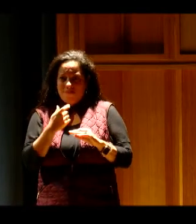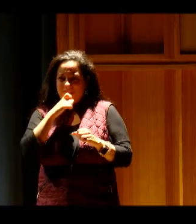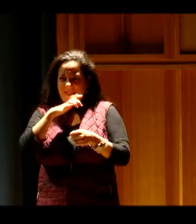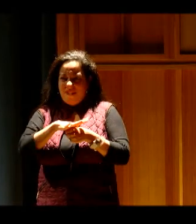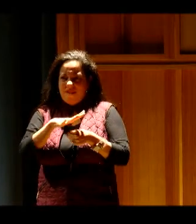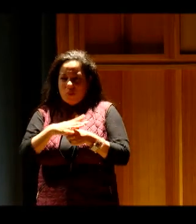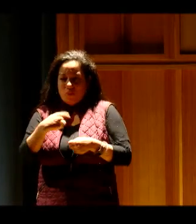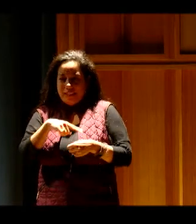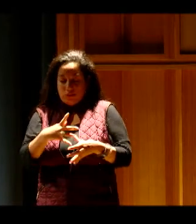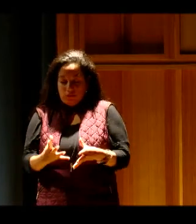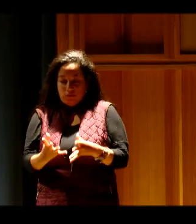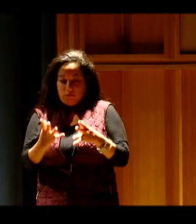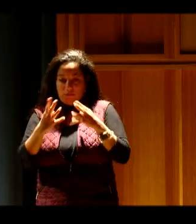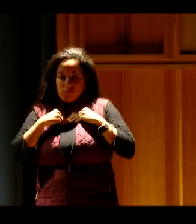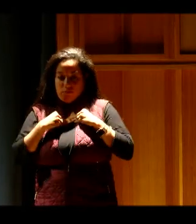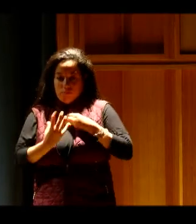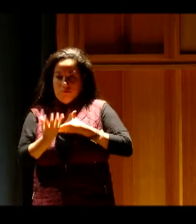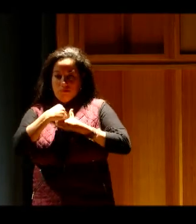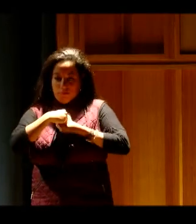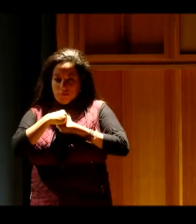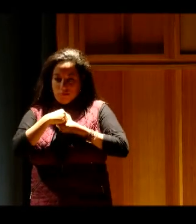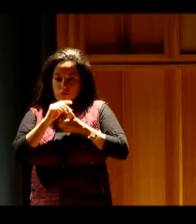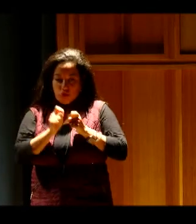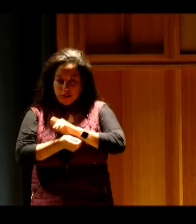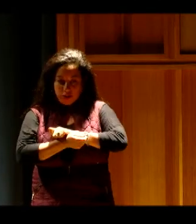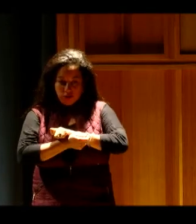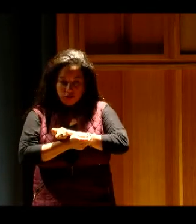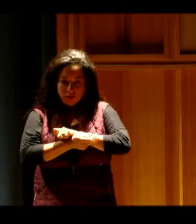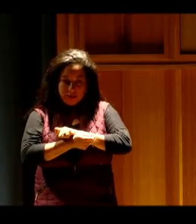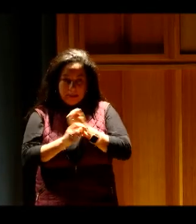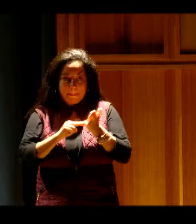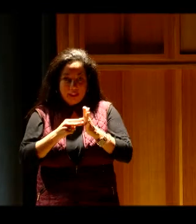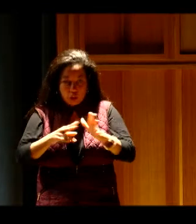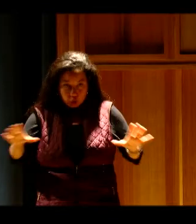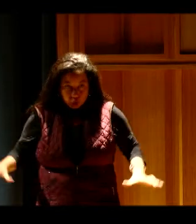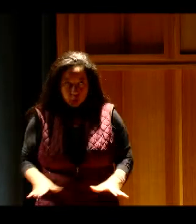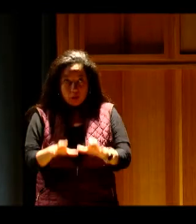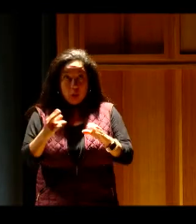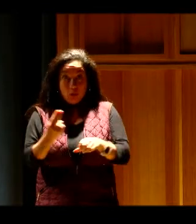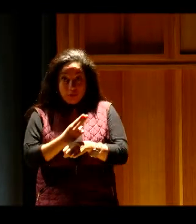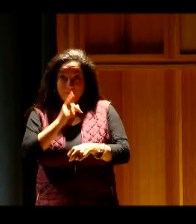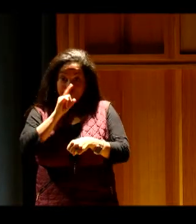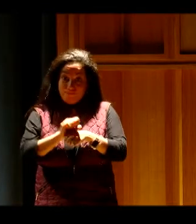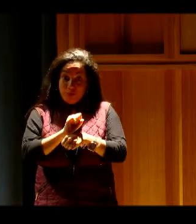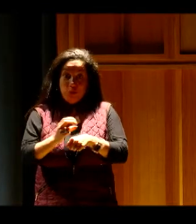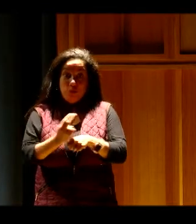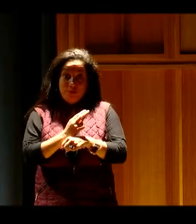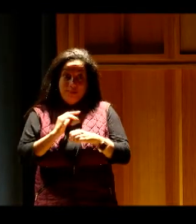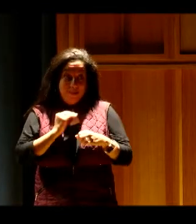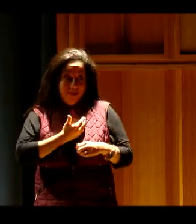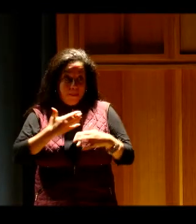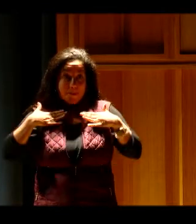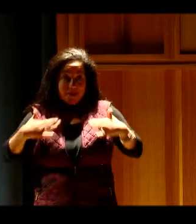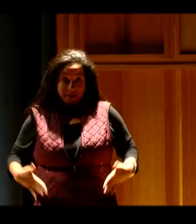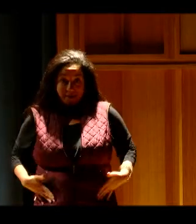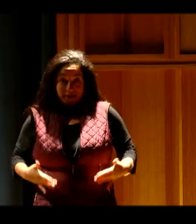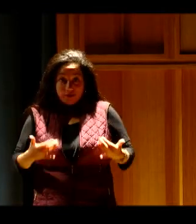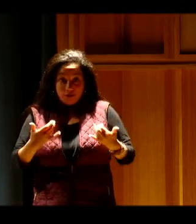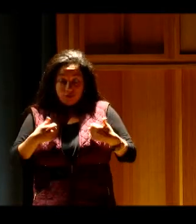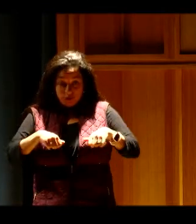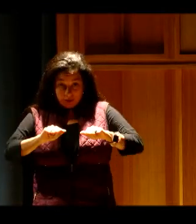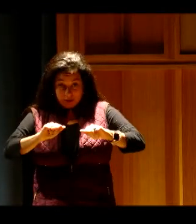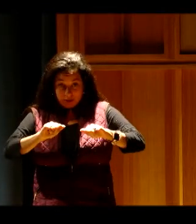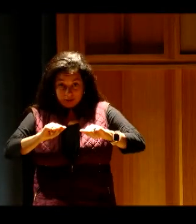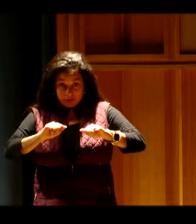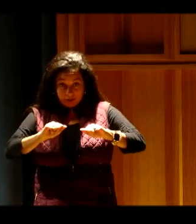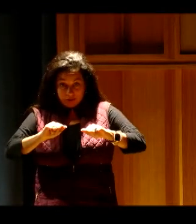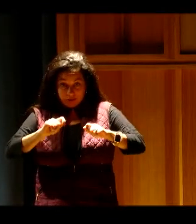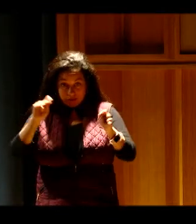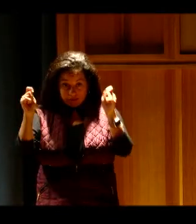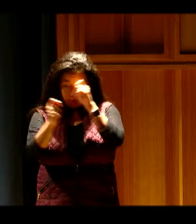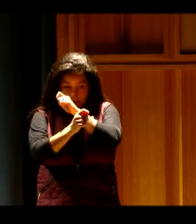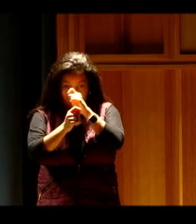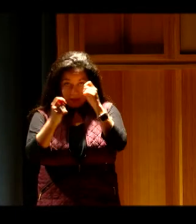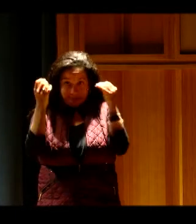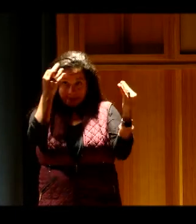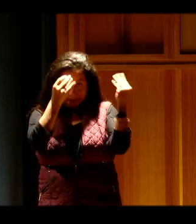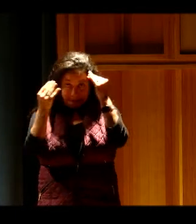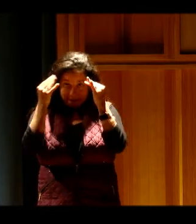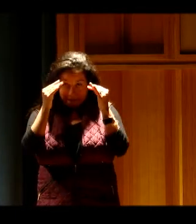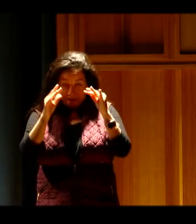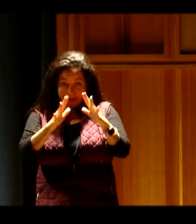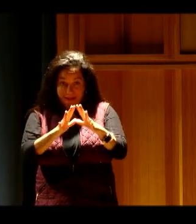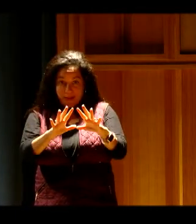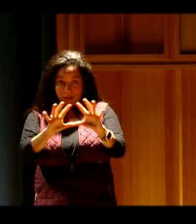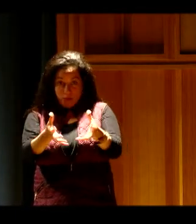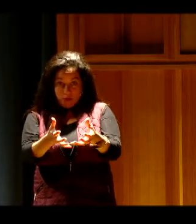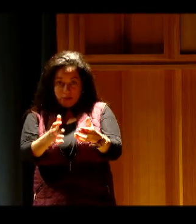and that meant doing, it meant using our bodies to start to inhabit a different way of thinking about and shaping the world around us.